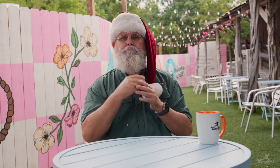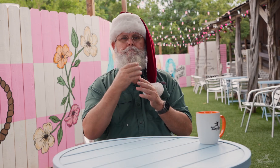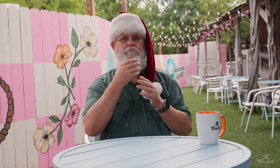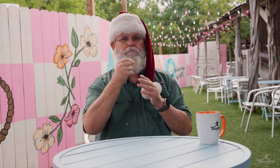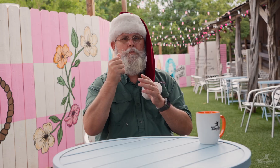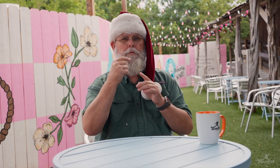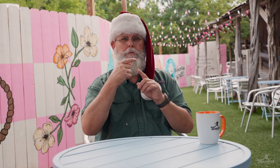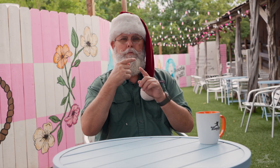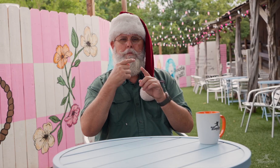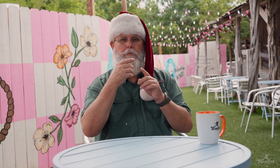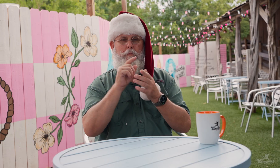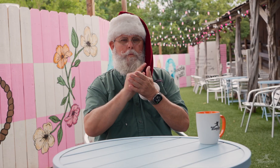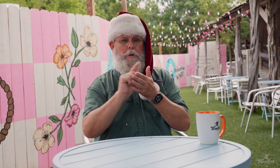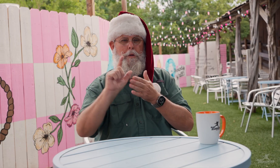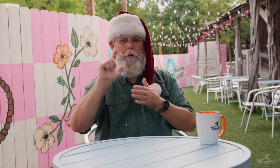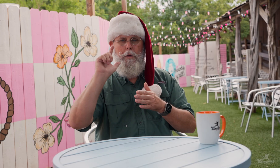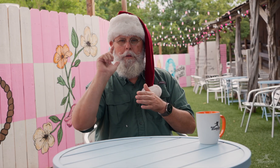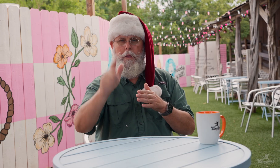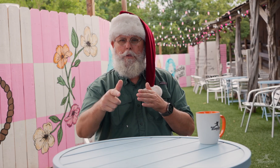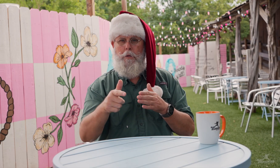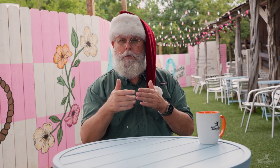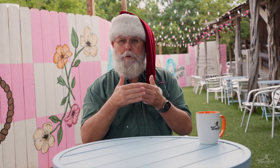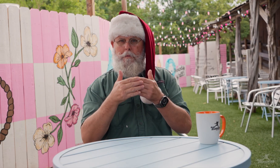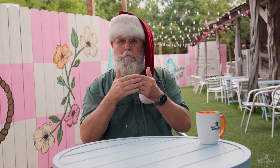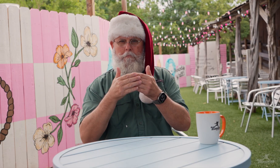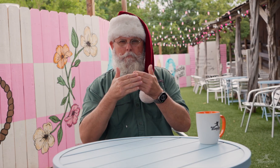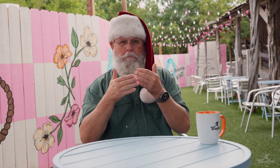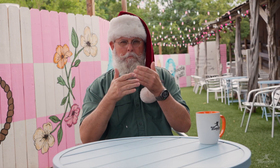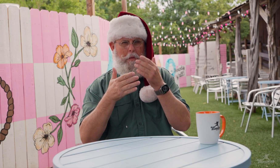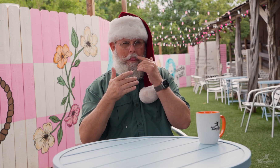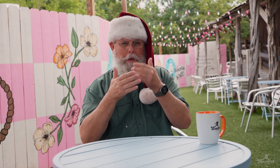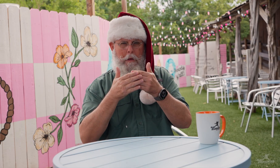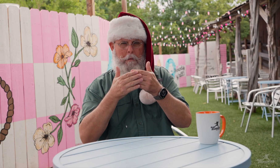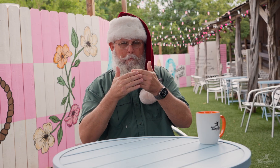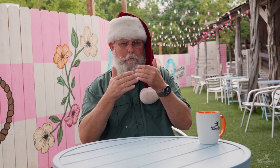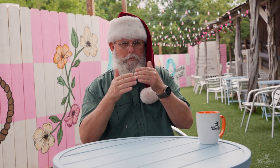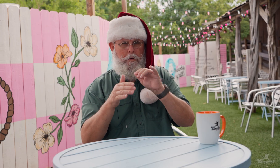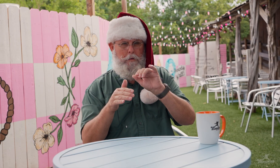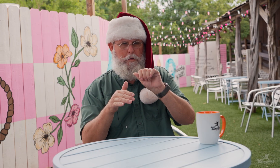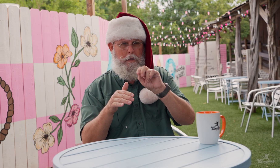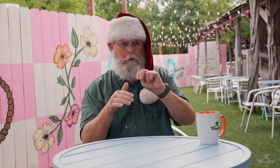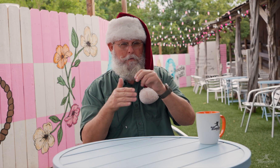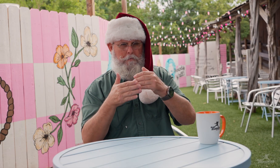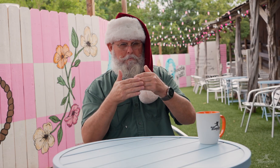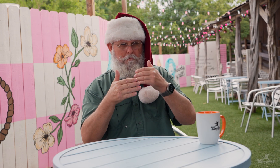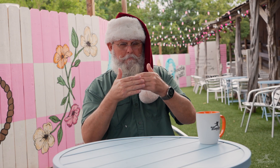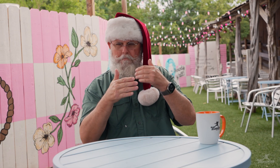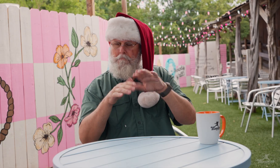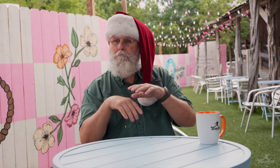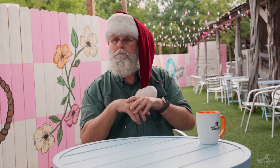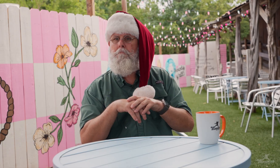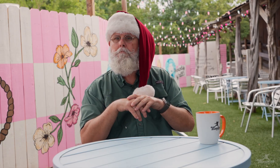Several weeks later, sometime in January